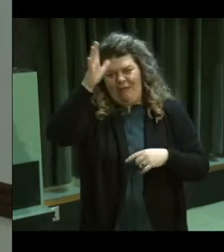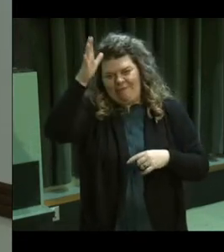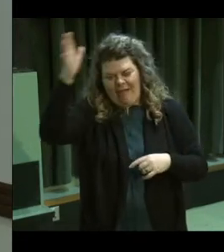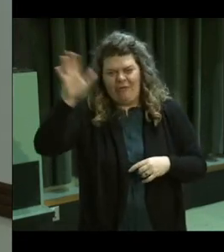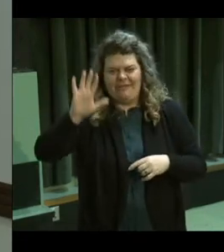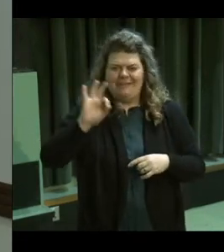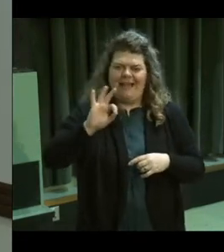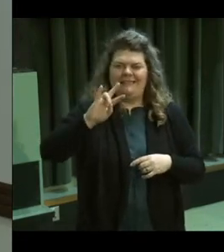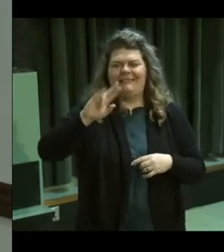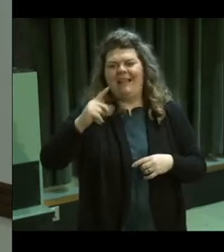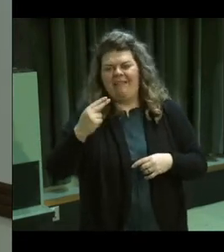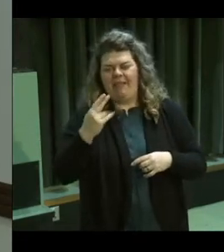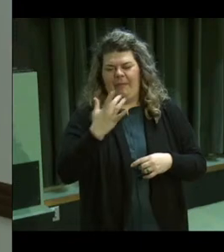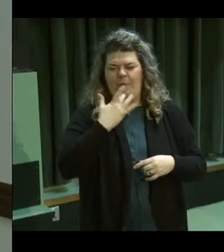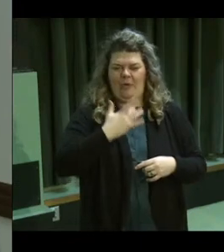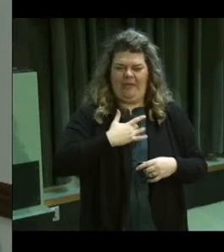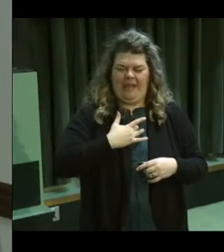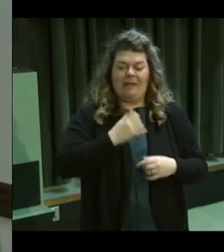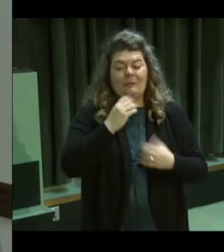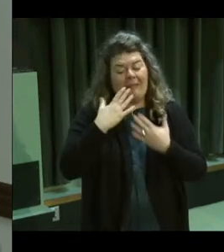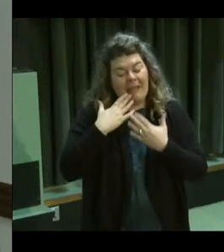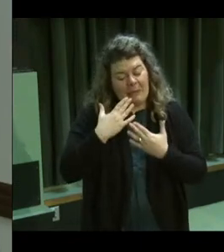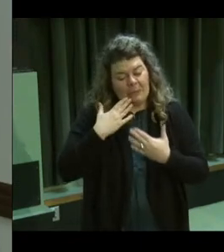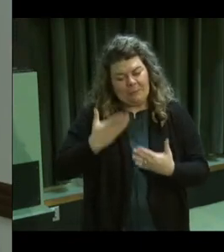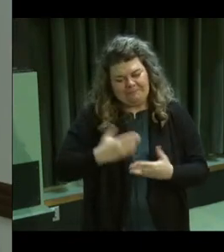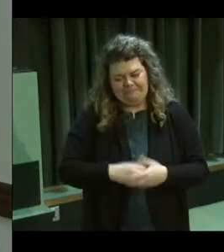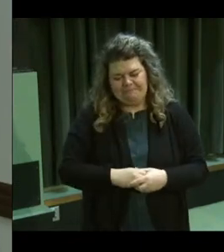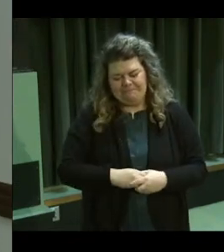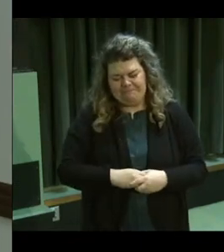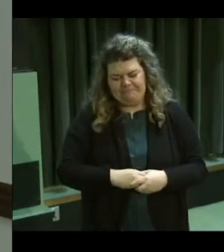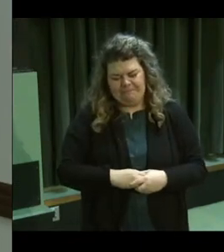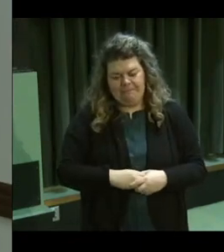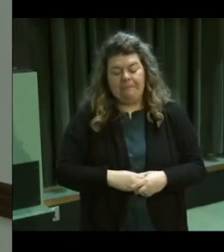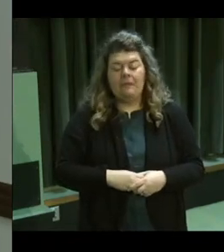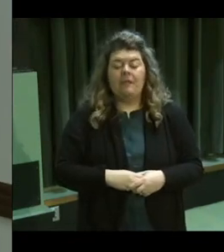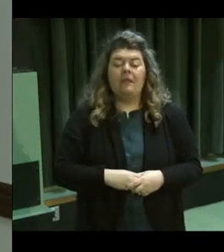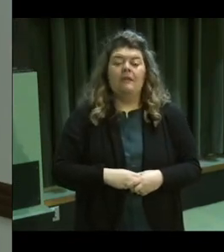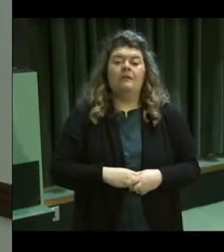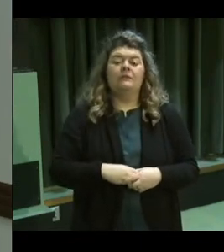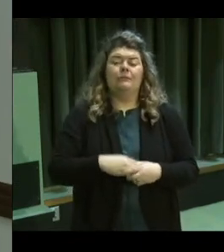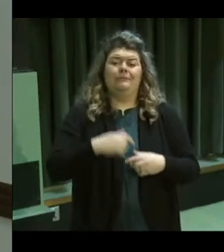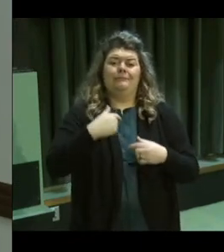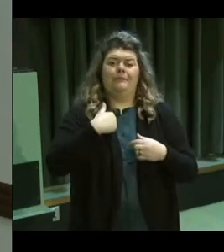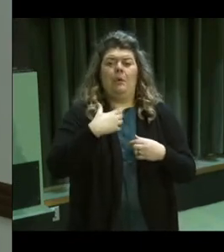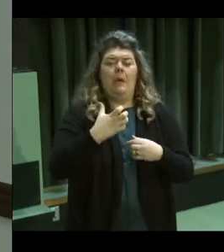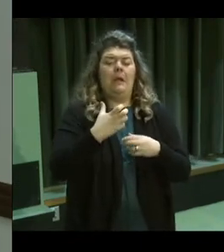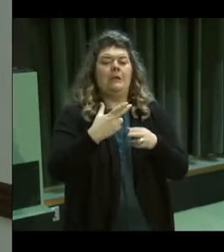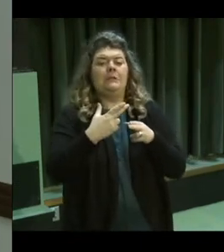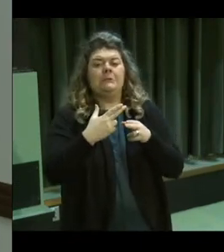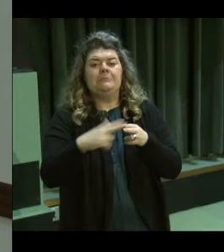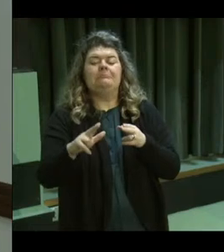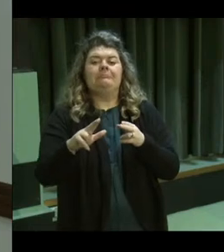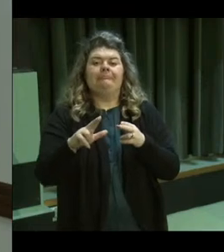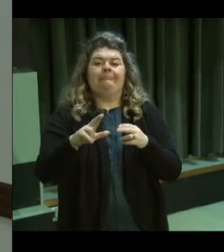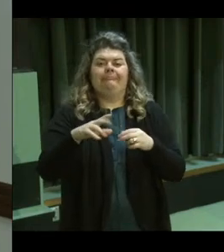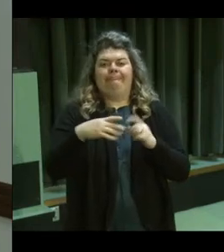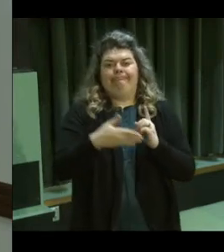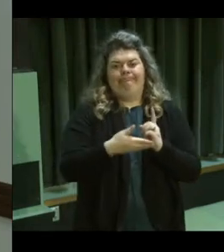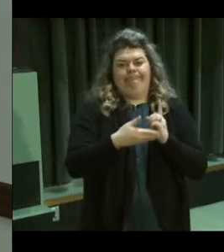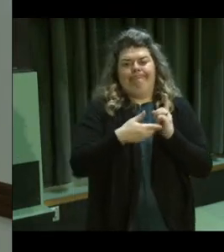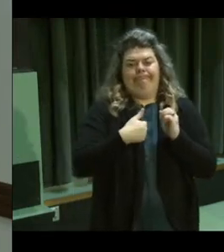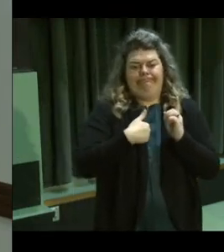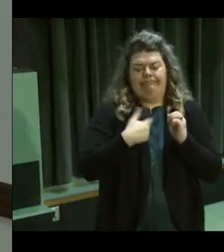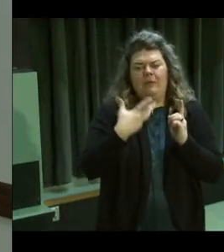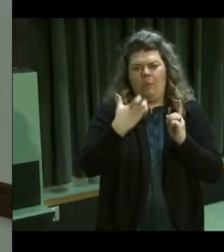birthday. So thank you, so I